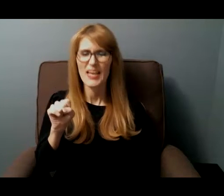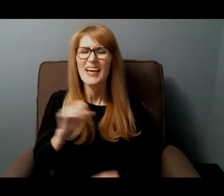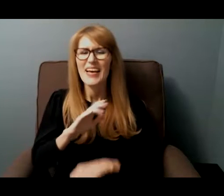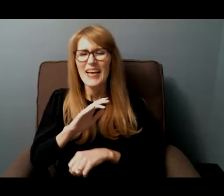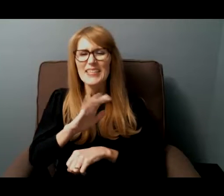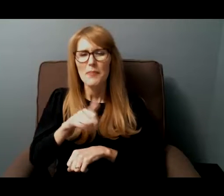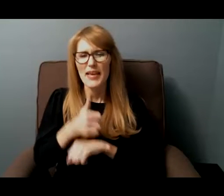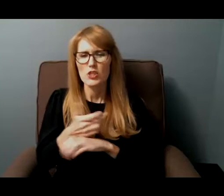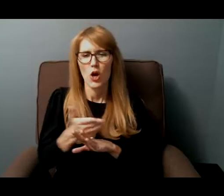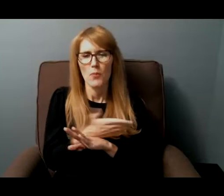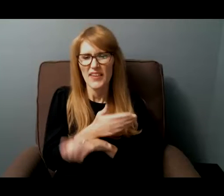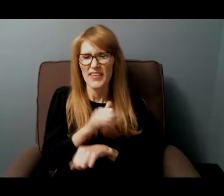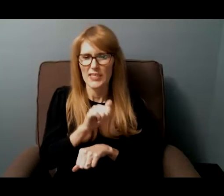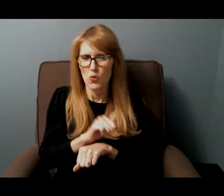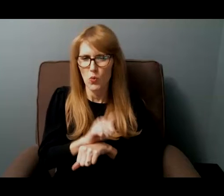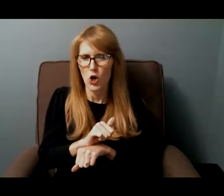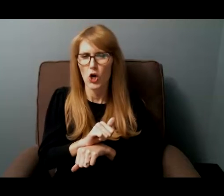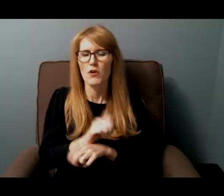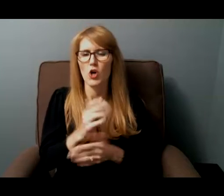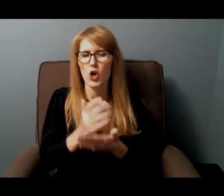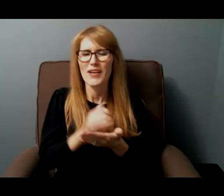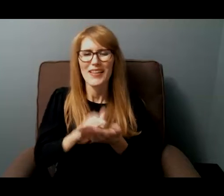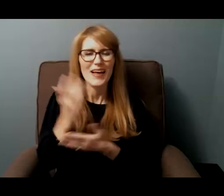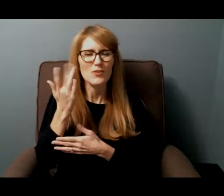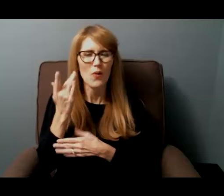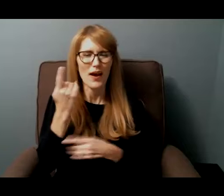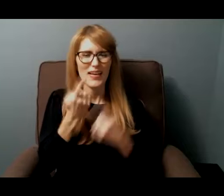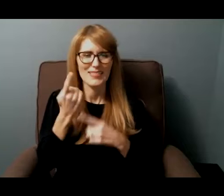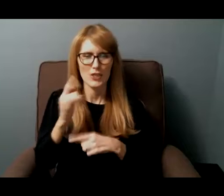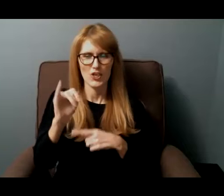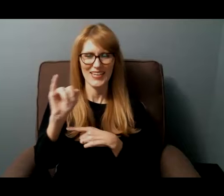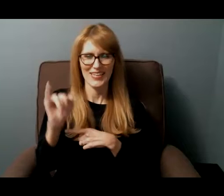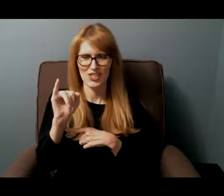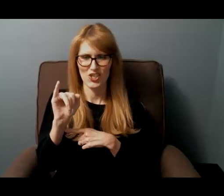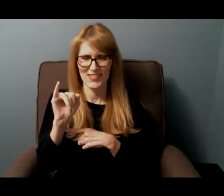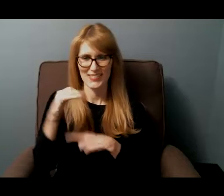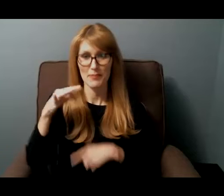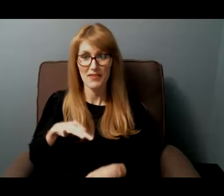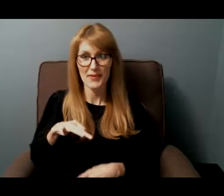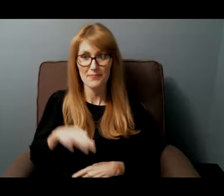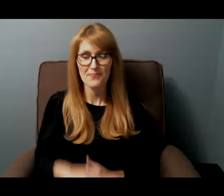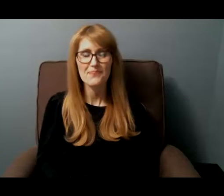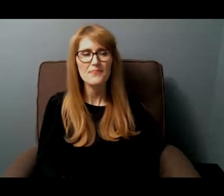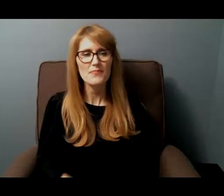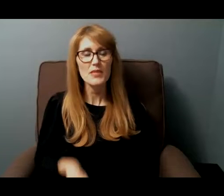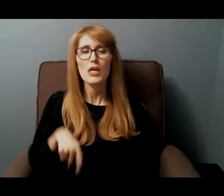is why it's considered an insurance benefit. Now, there are two basic eligibility rules for